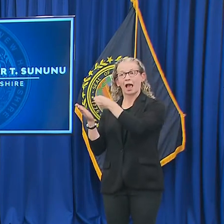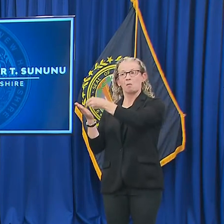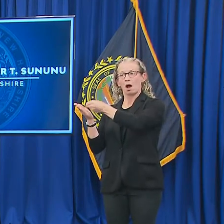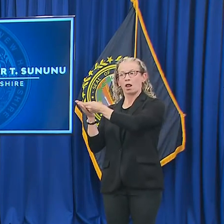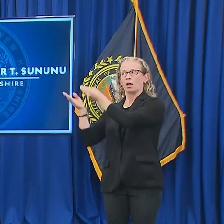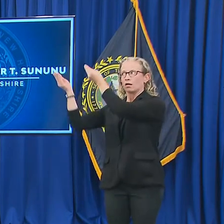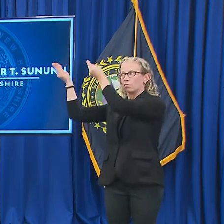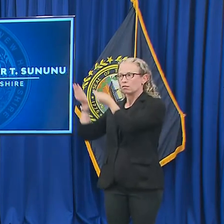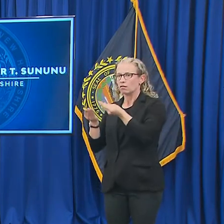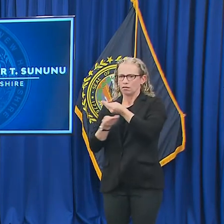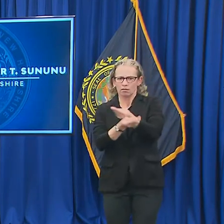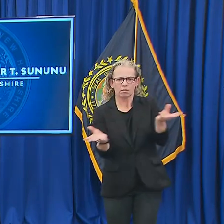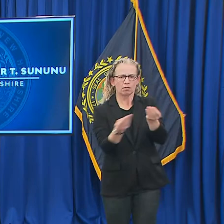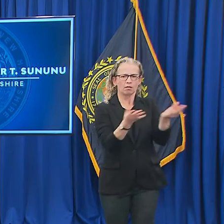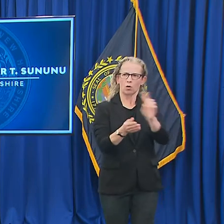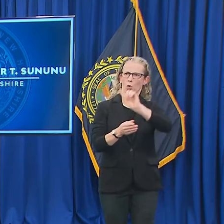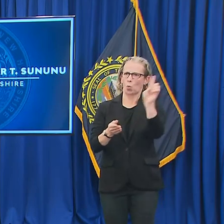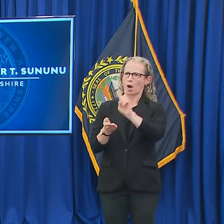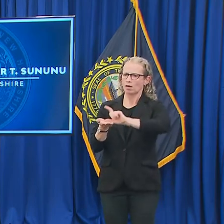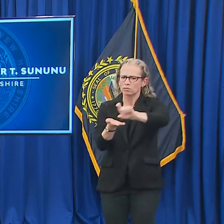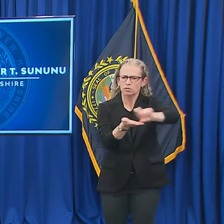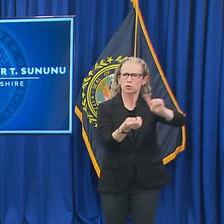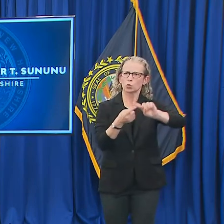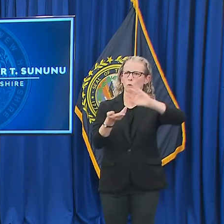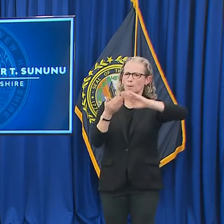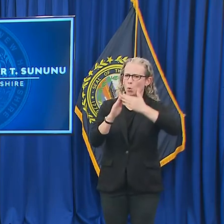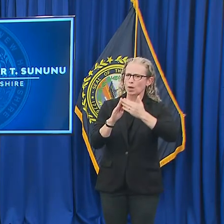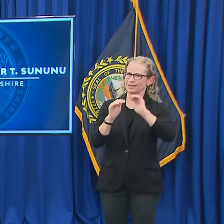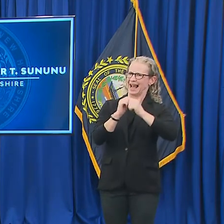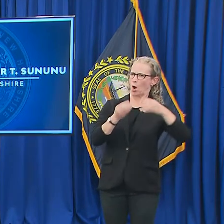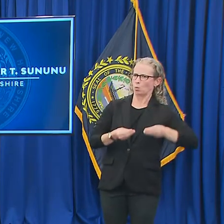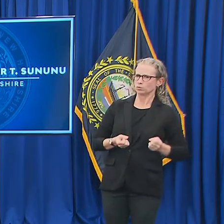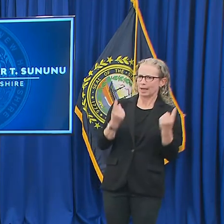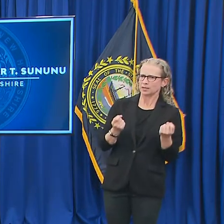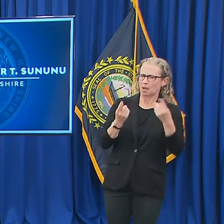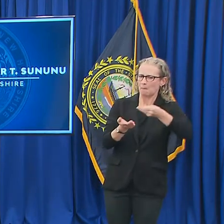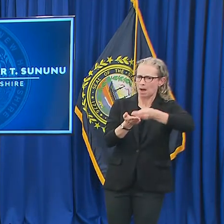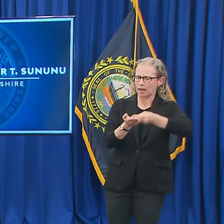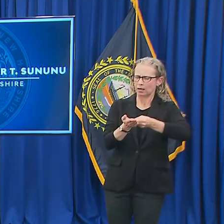the federal delegation have control on that to say we don't want this to just go in to all kinds of different programs